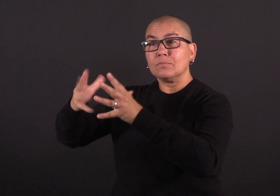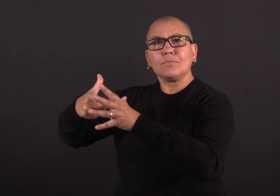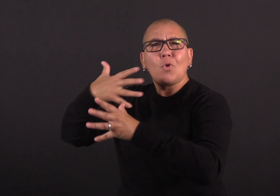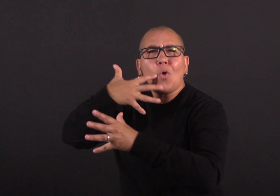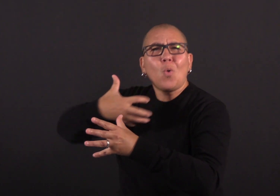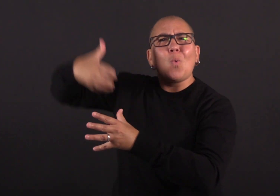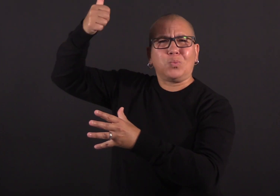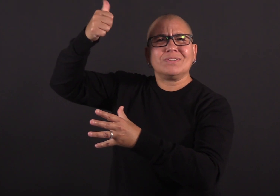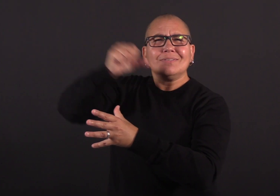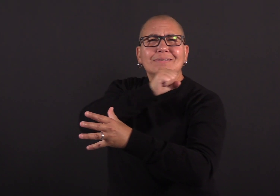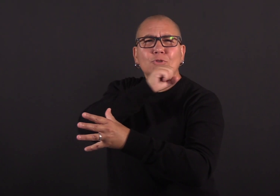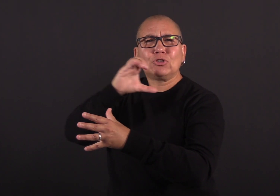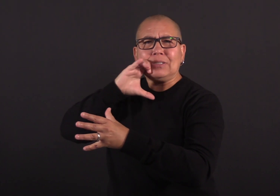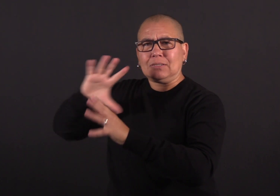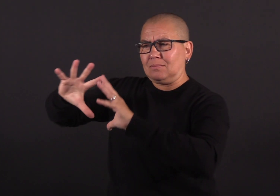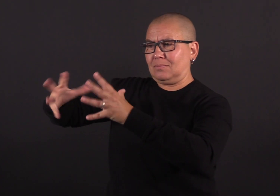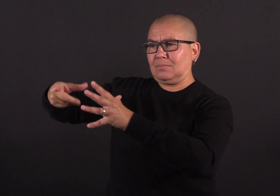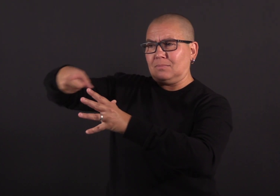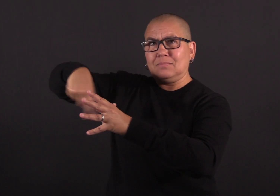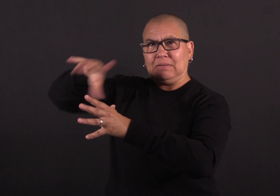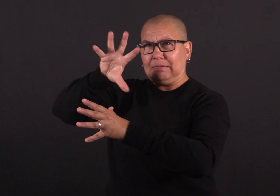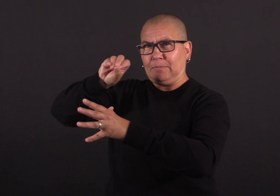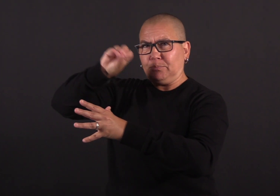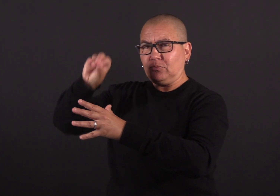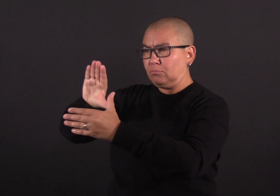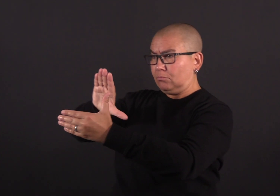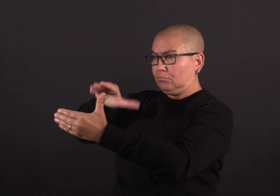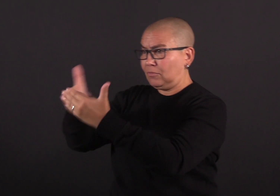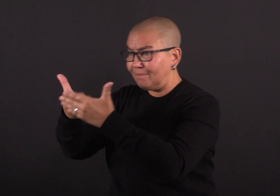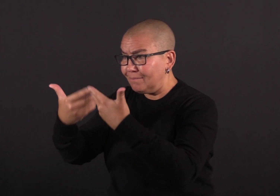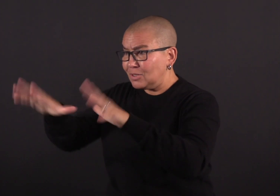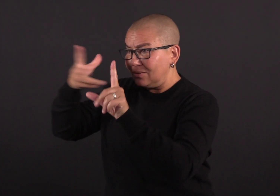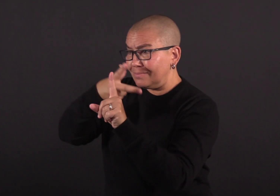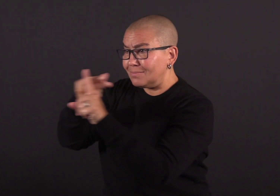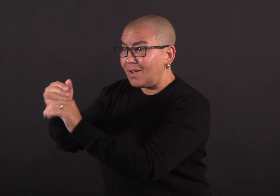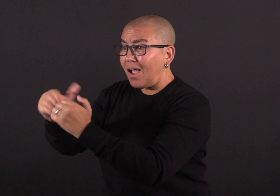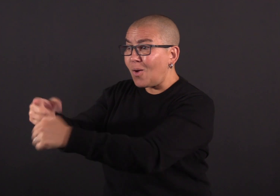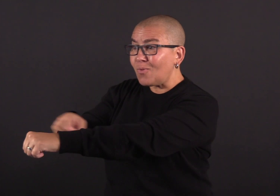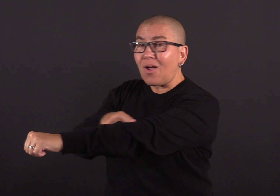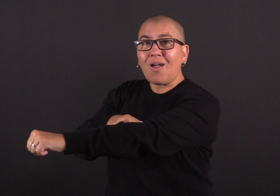• Minnesota rapidly vaccinated its elderly population: The state was able to fully